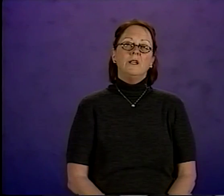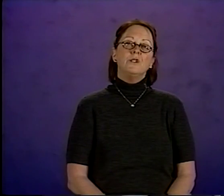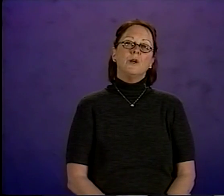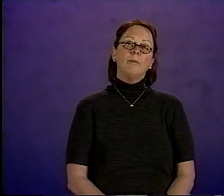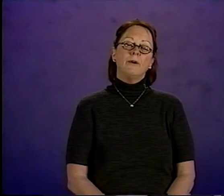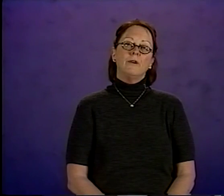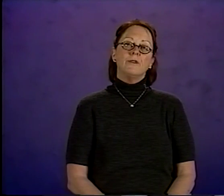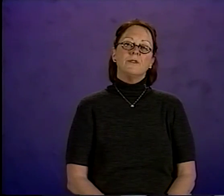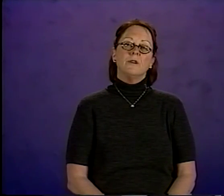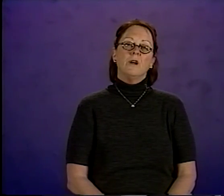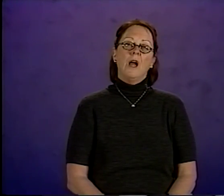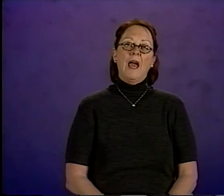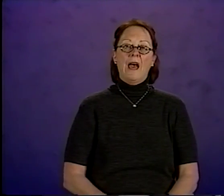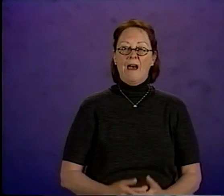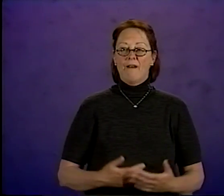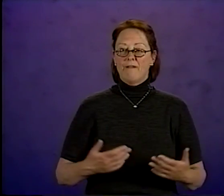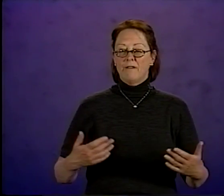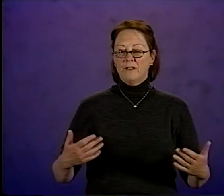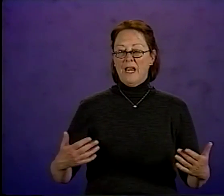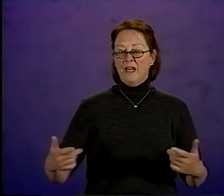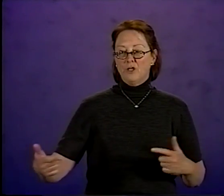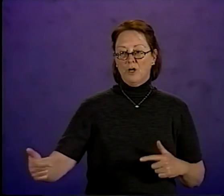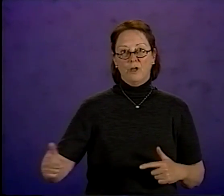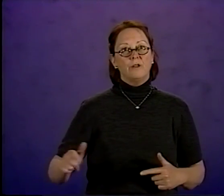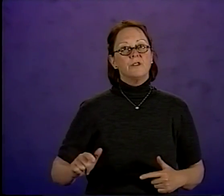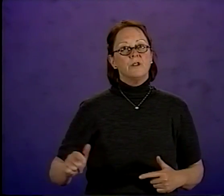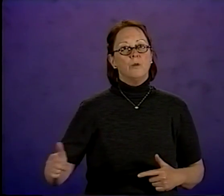Interpreters have to take turns